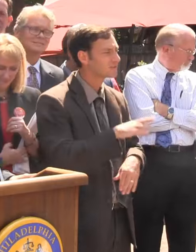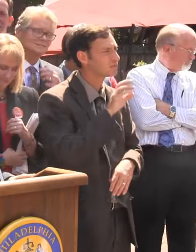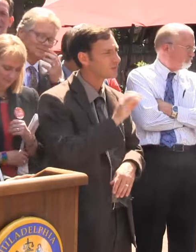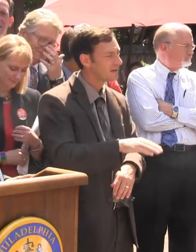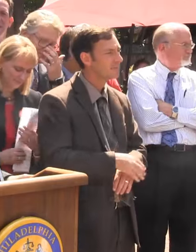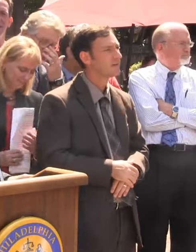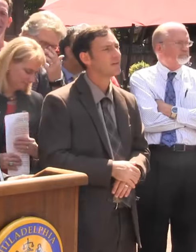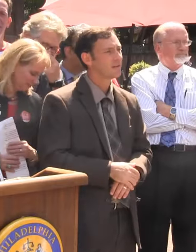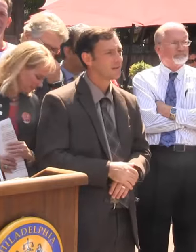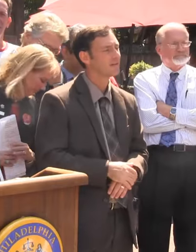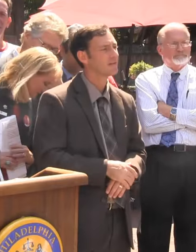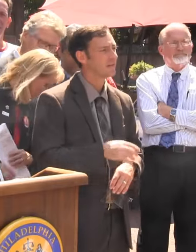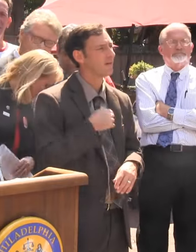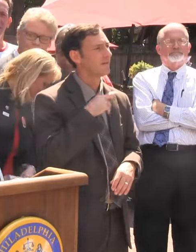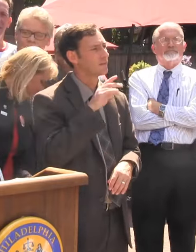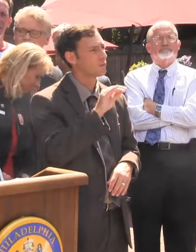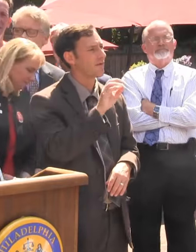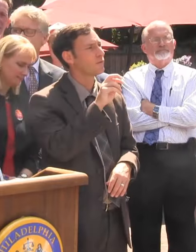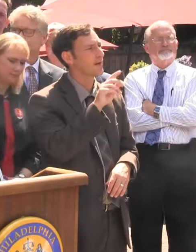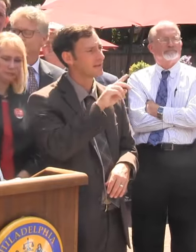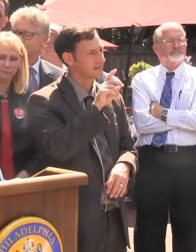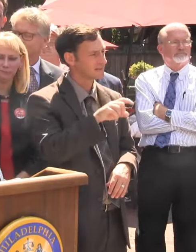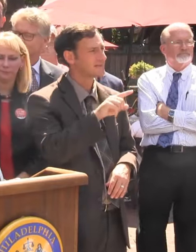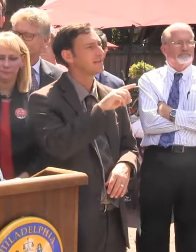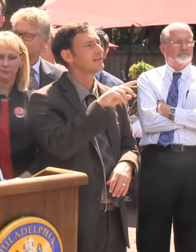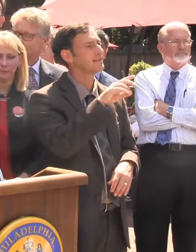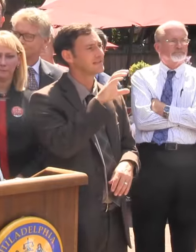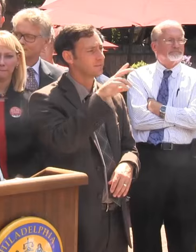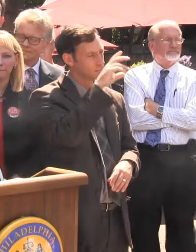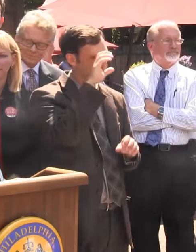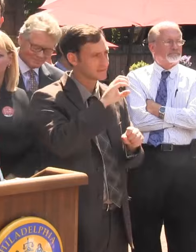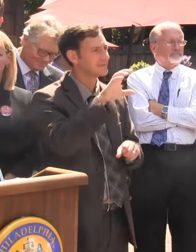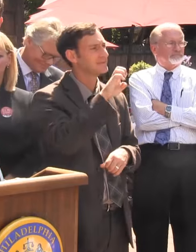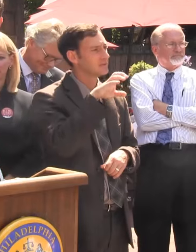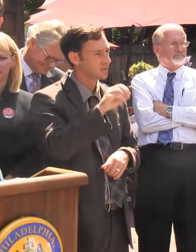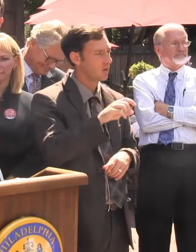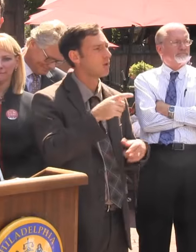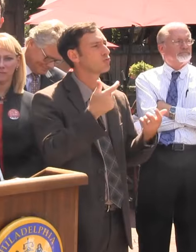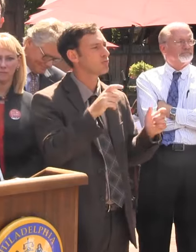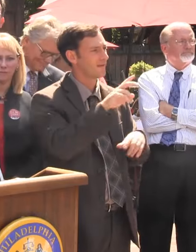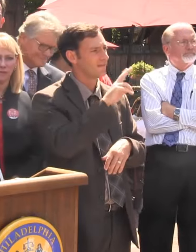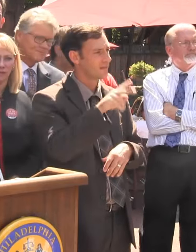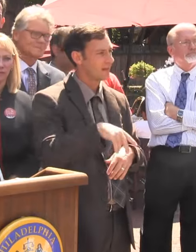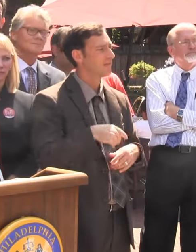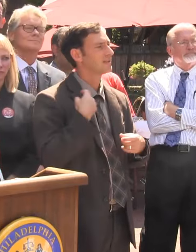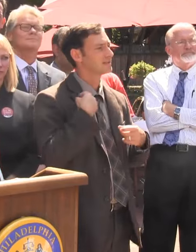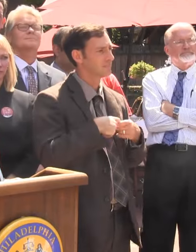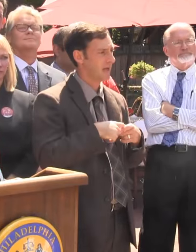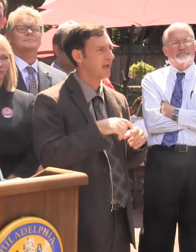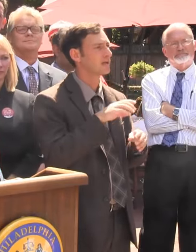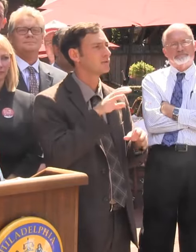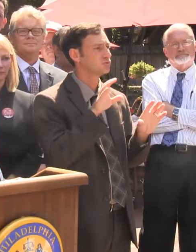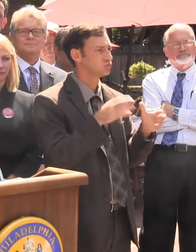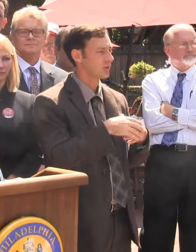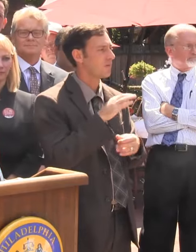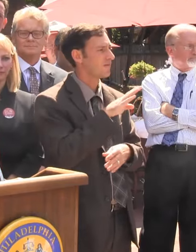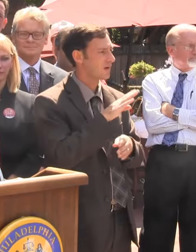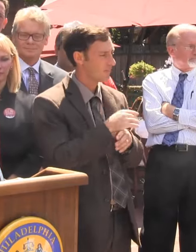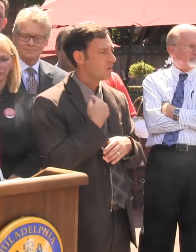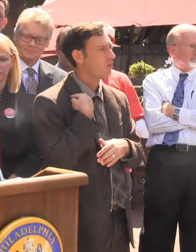I'm Varsovia Fernandez president of your Philadelphia Hispanic Chamber of Commerce. And we represent